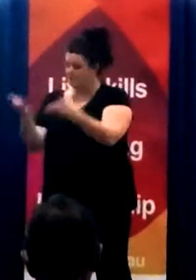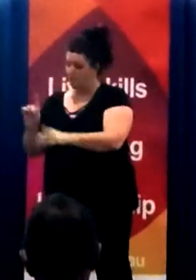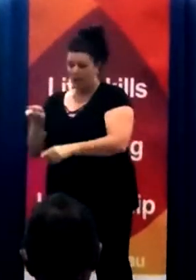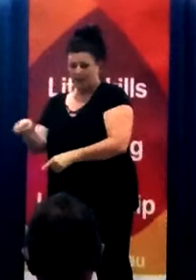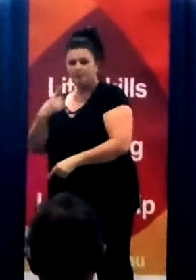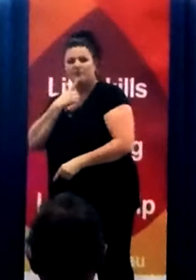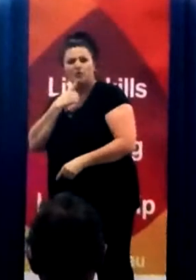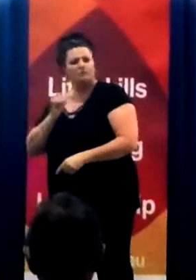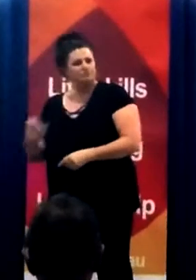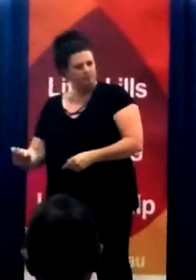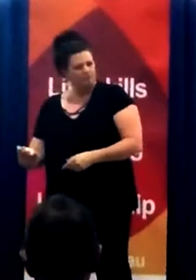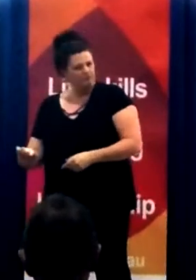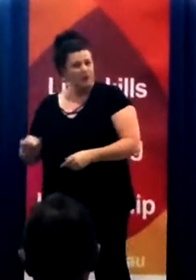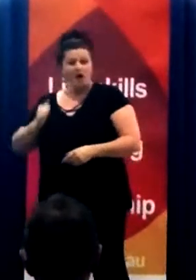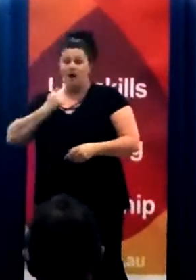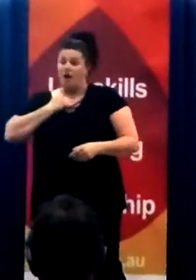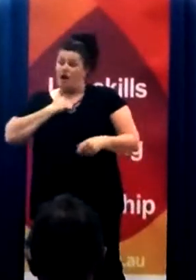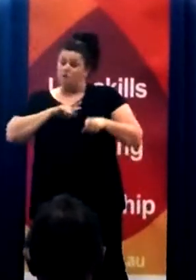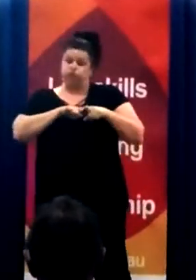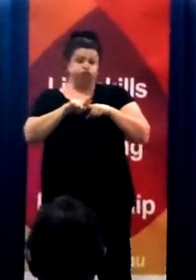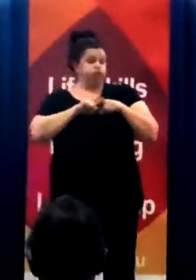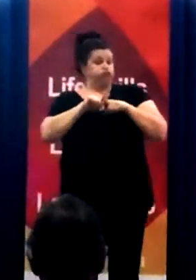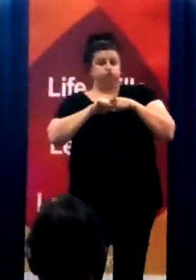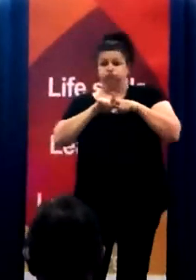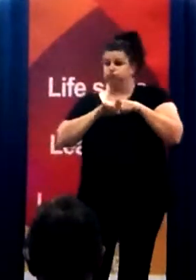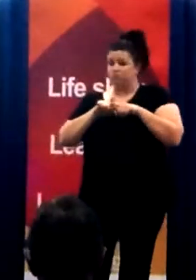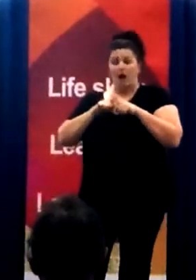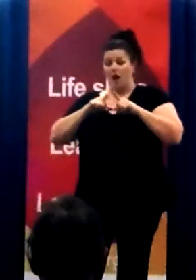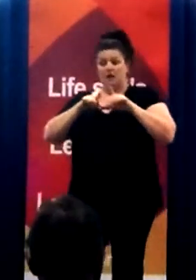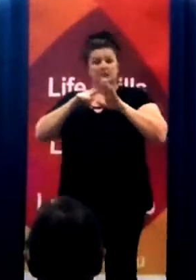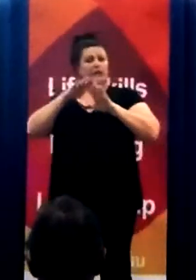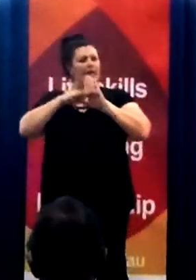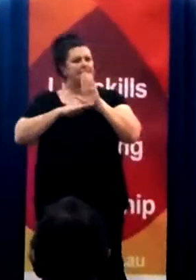My lessons are scaffolded completely differently to suit the more visual learning style of